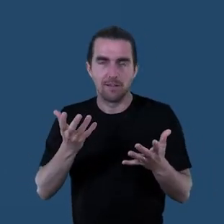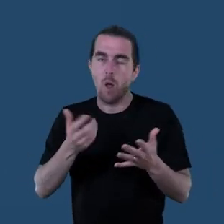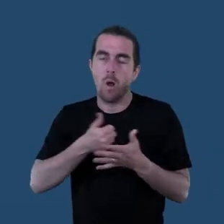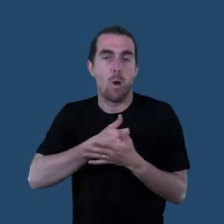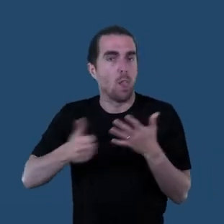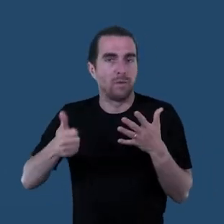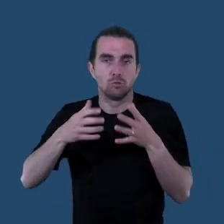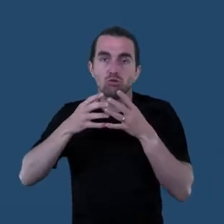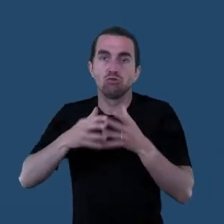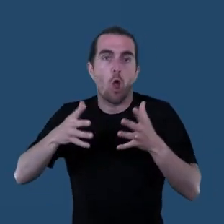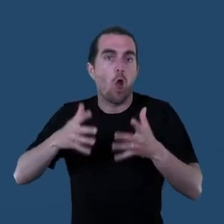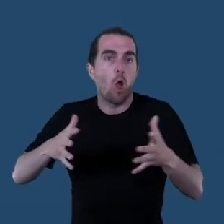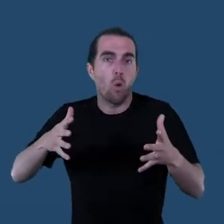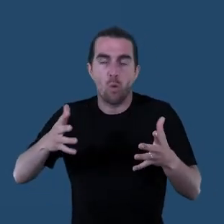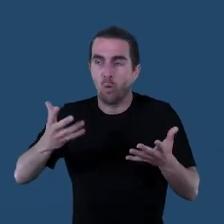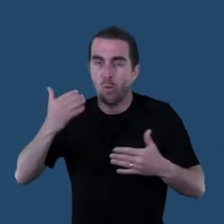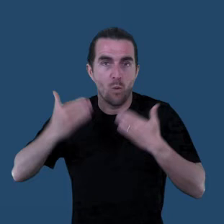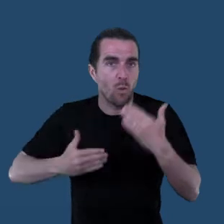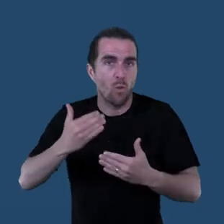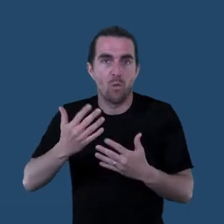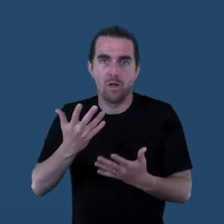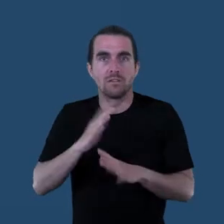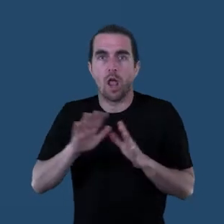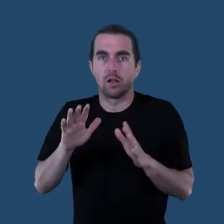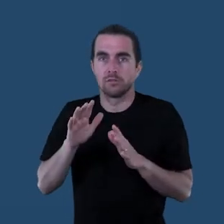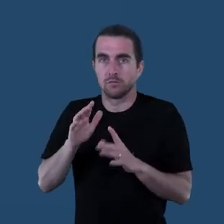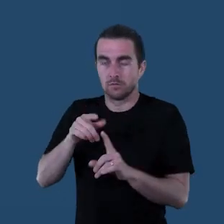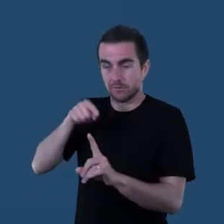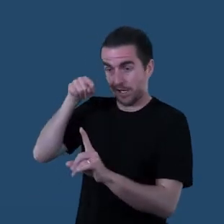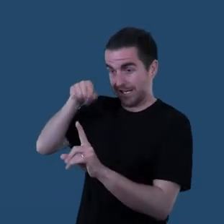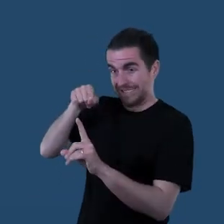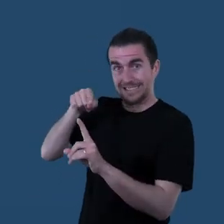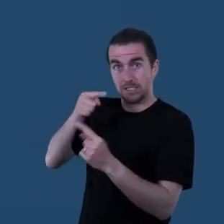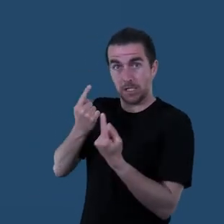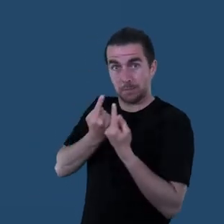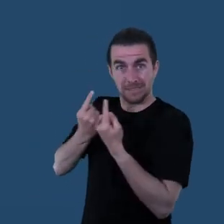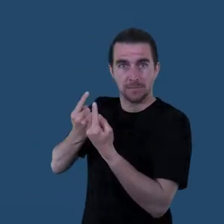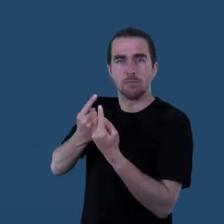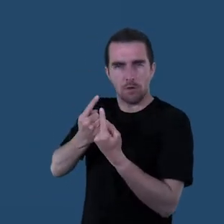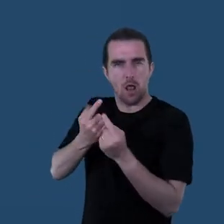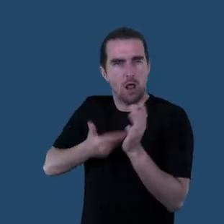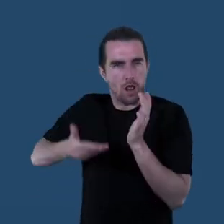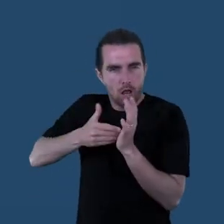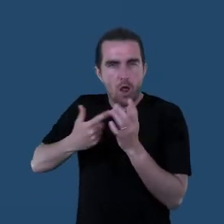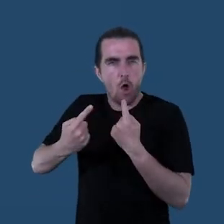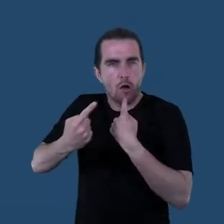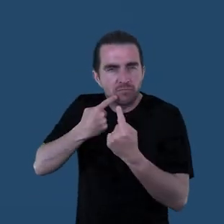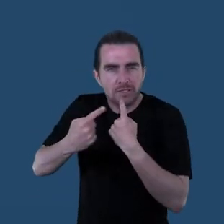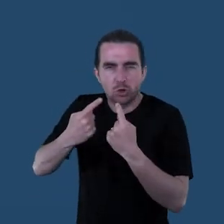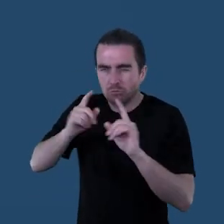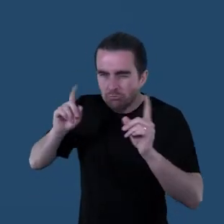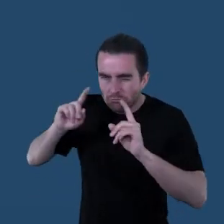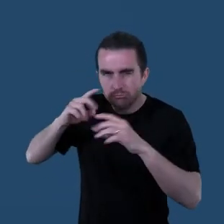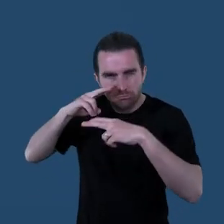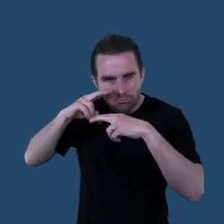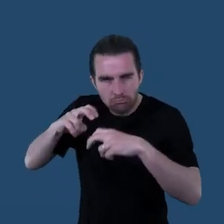And it's just, it's growing all the time. It's not just about the physical specimen itself, but it's also the data that's generated from that specimen.